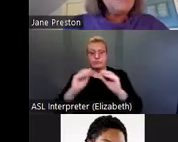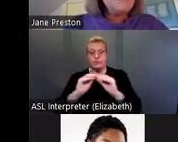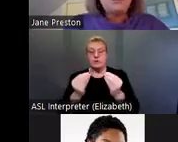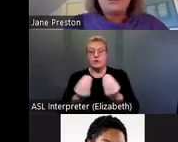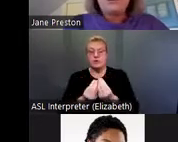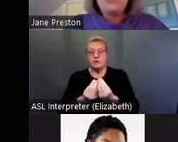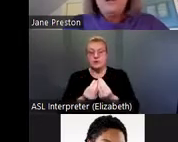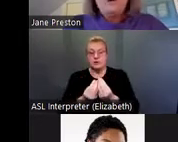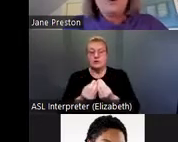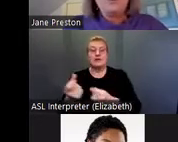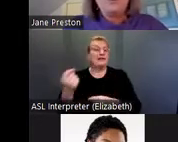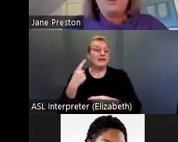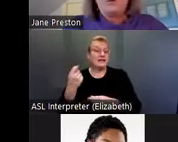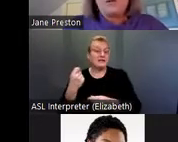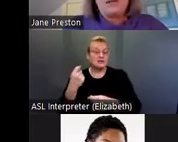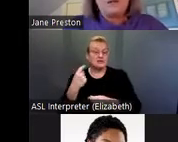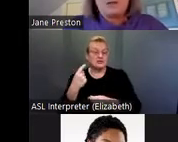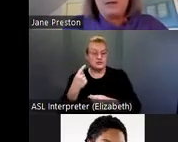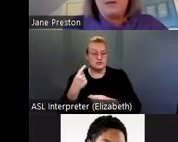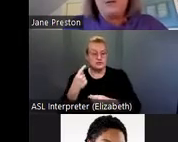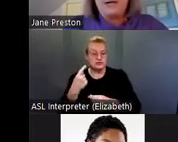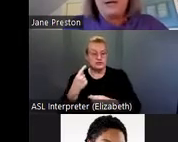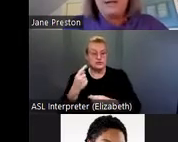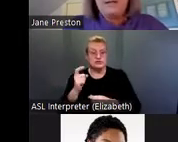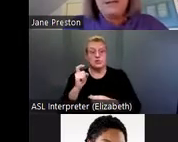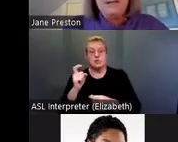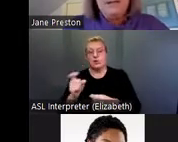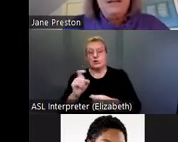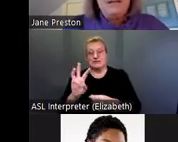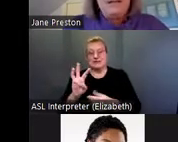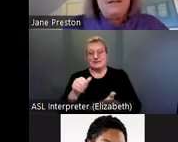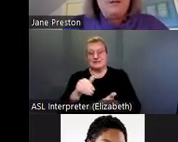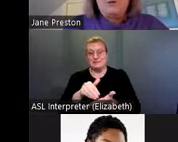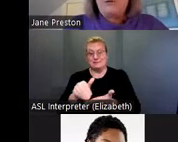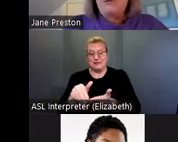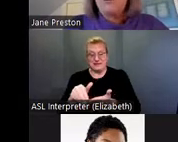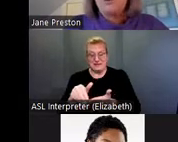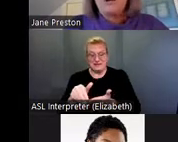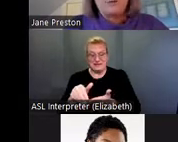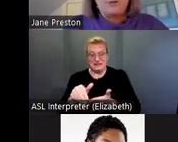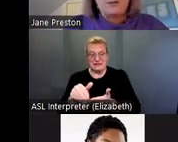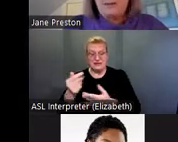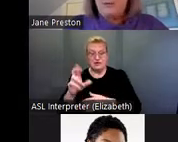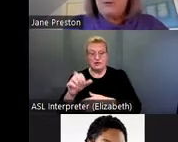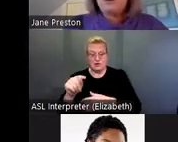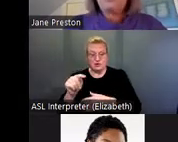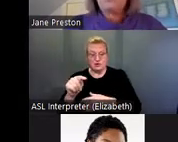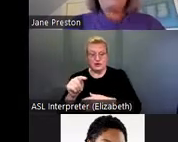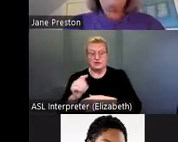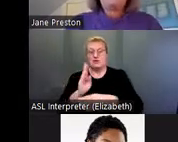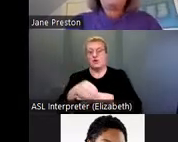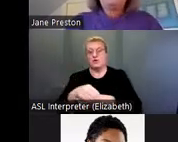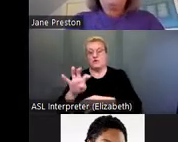Last year we awarded almost $6 million in grants and over 400 individual grants,